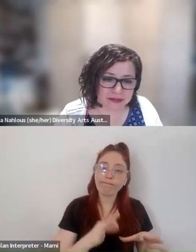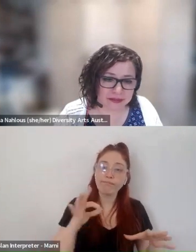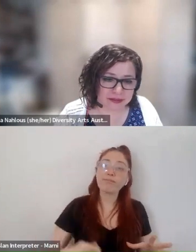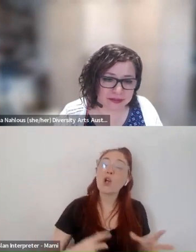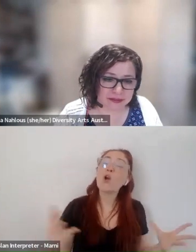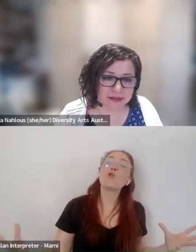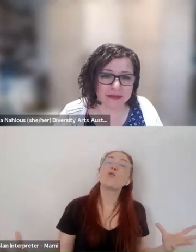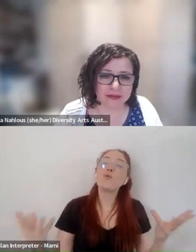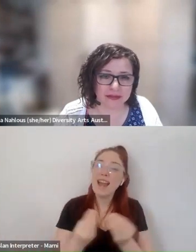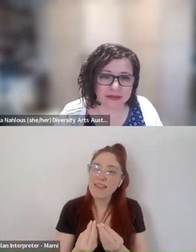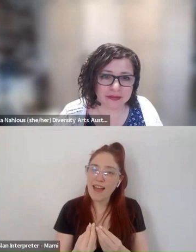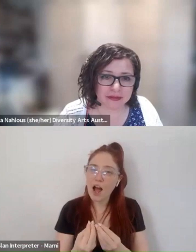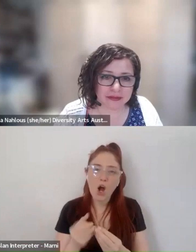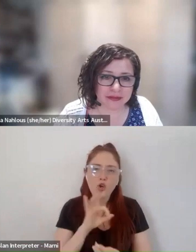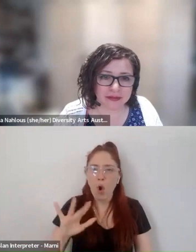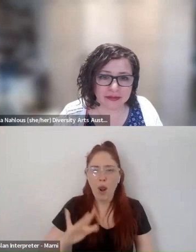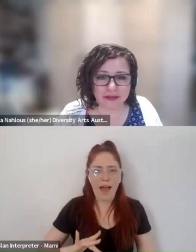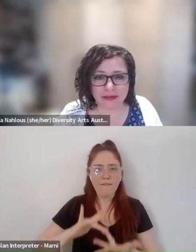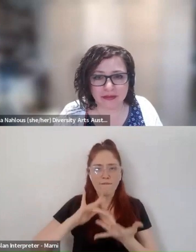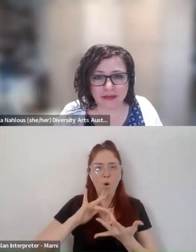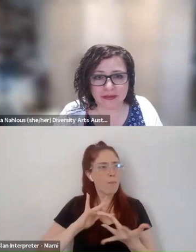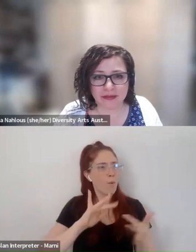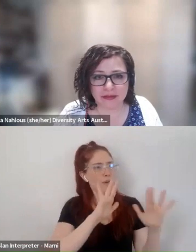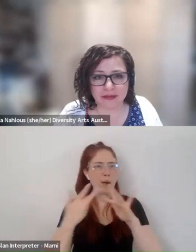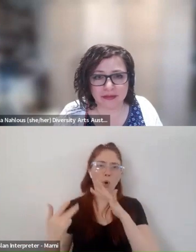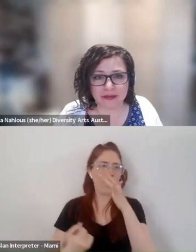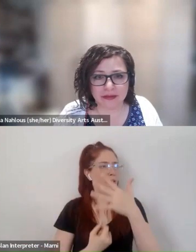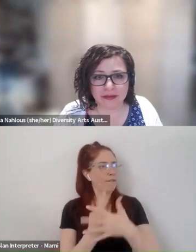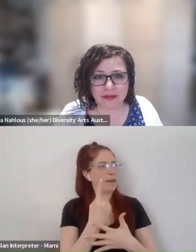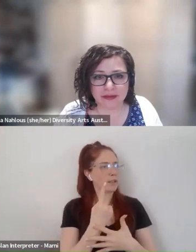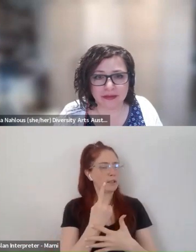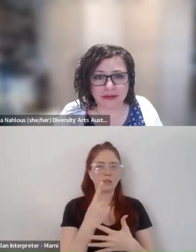other formal or structural kind of process. And I find that